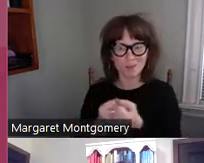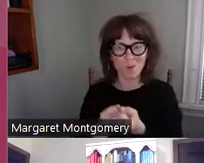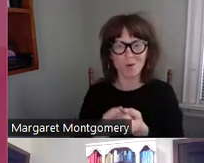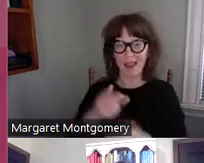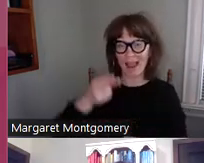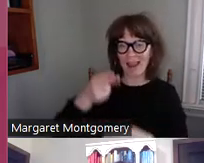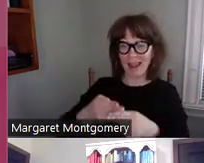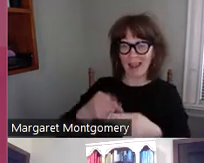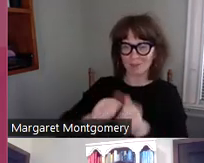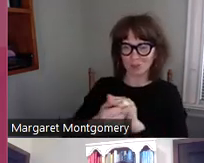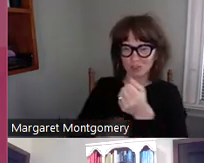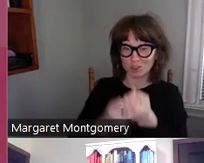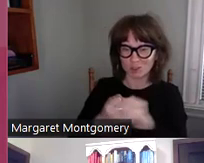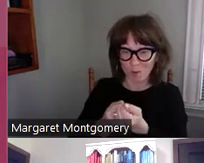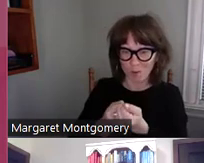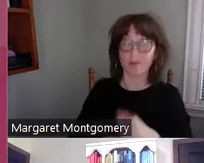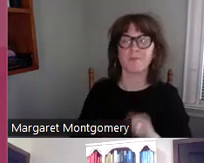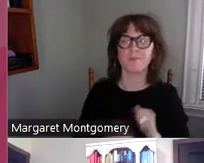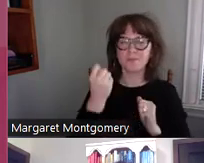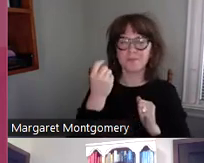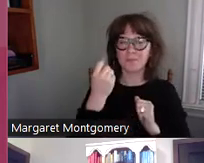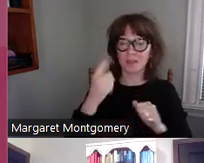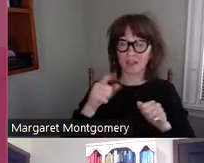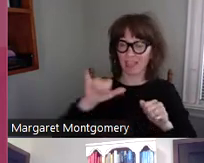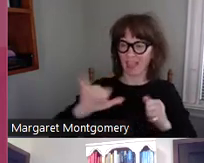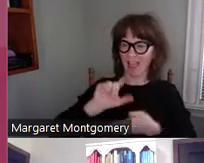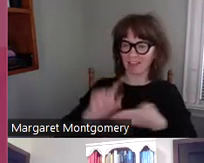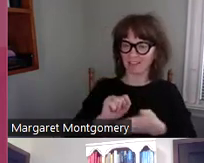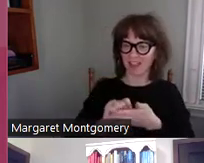12:02:57 From that. Many of these women were faced at a crossroads, and having to decide